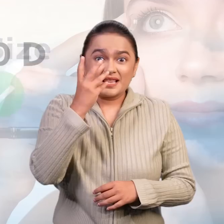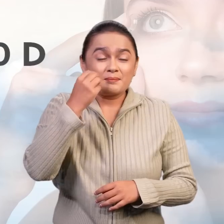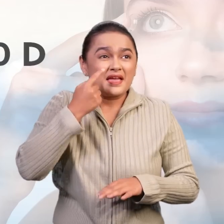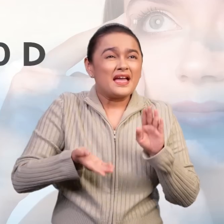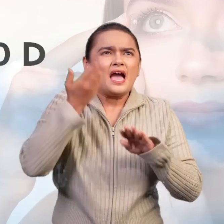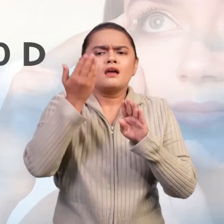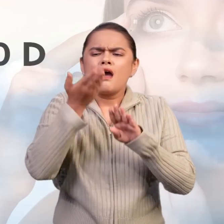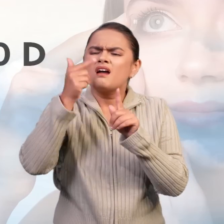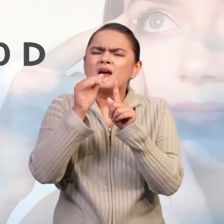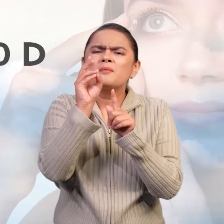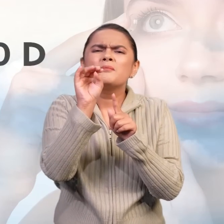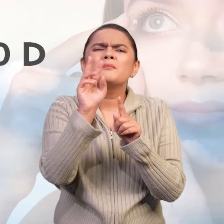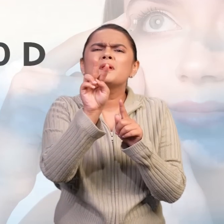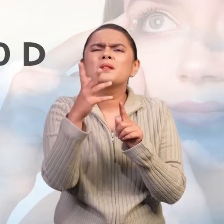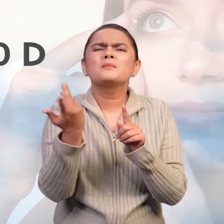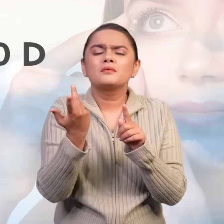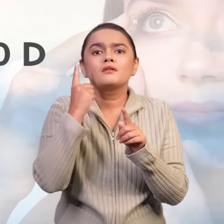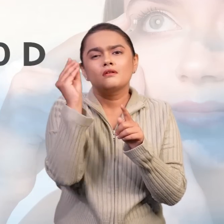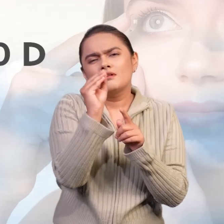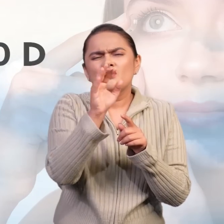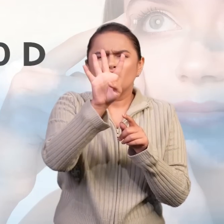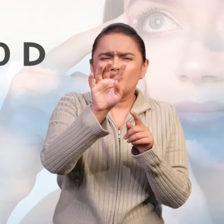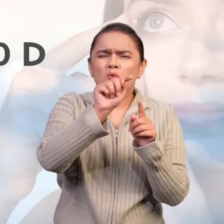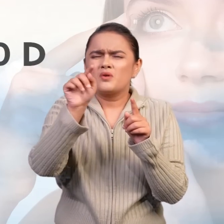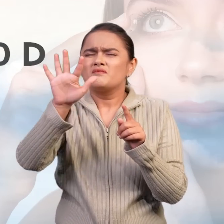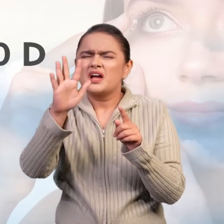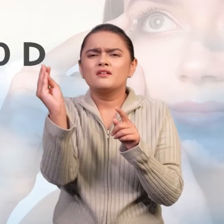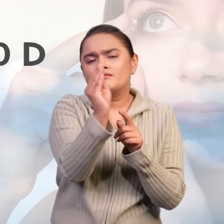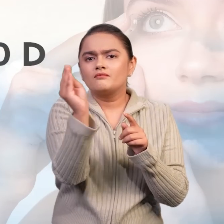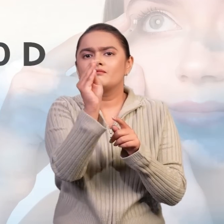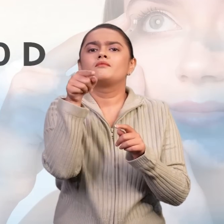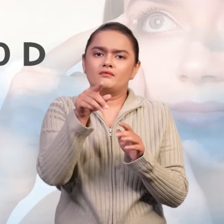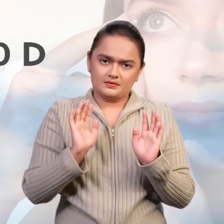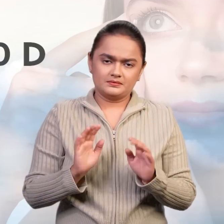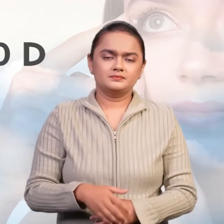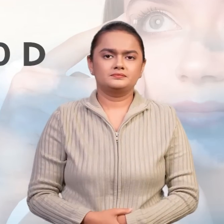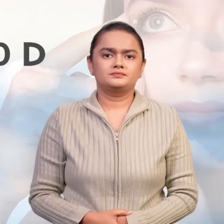And when I say high numbers, I mean something in the environs of over 4 to 5 diopters of ball.